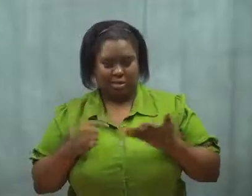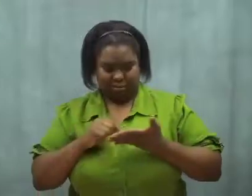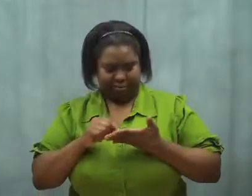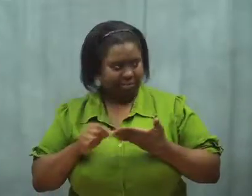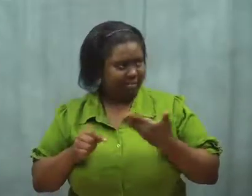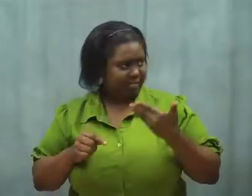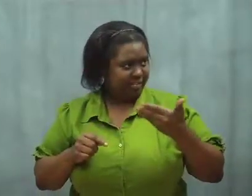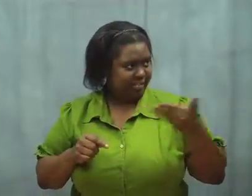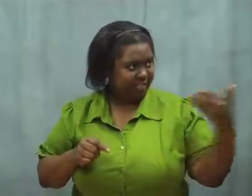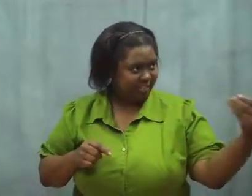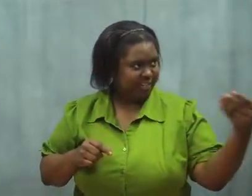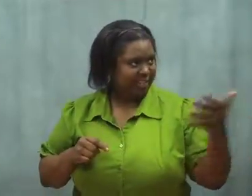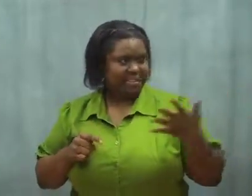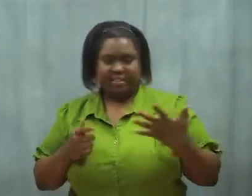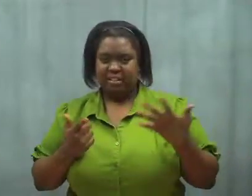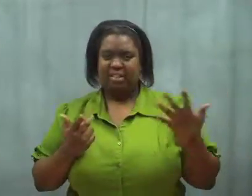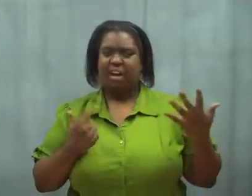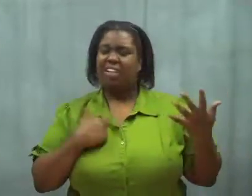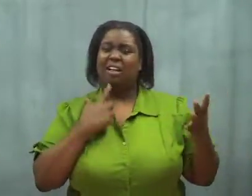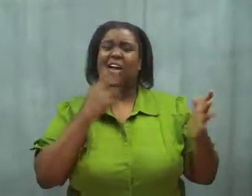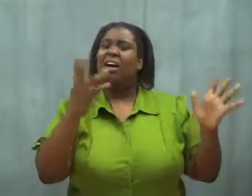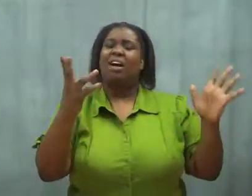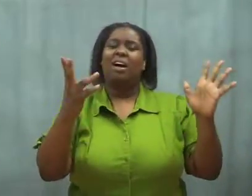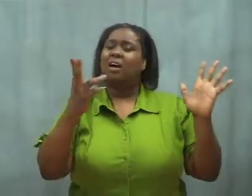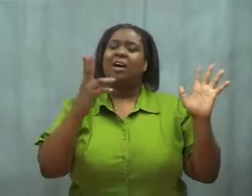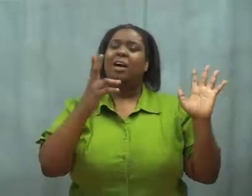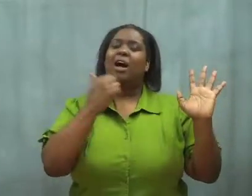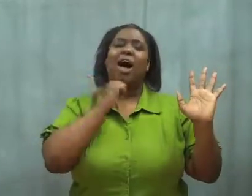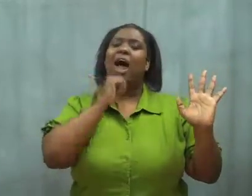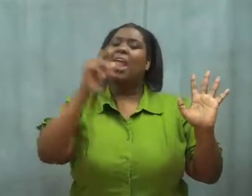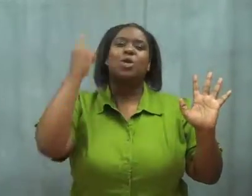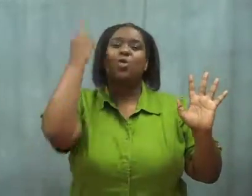I handed over my note.